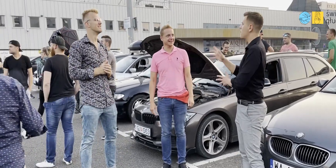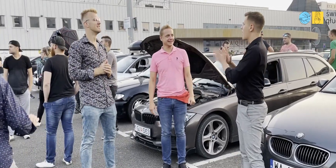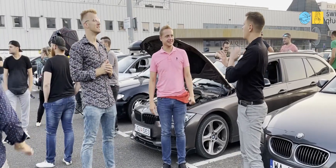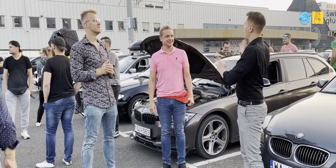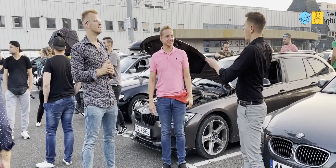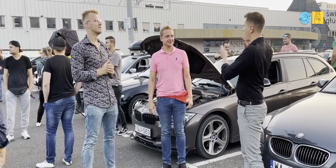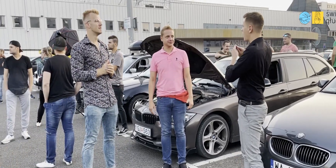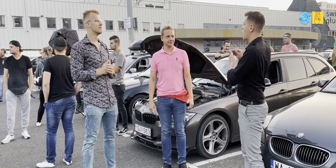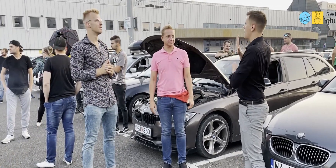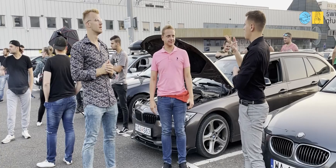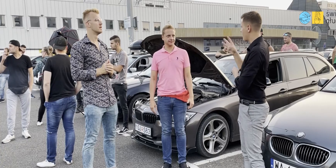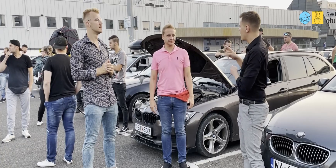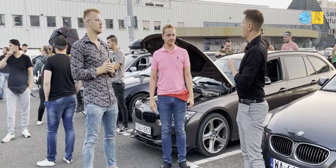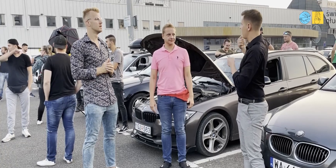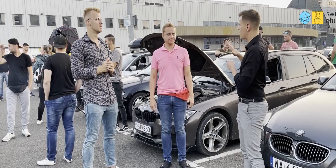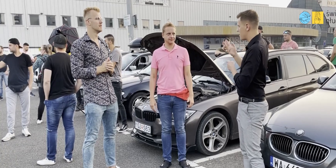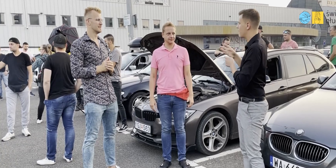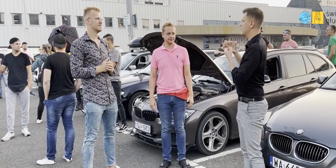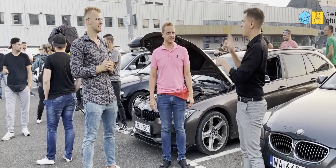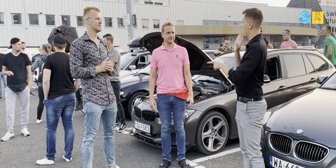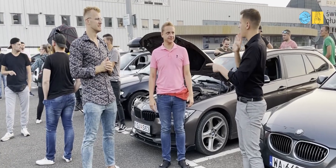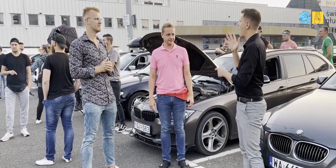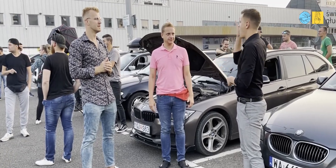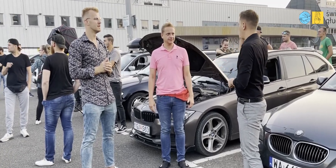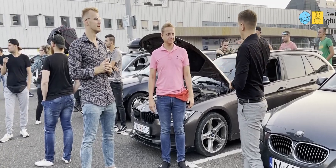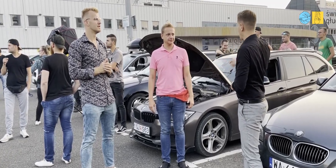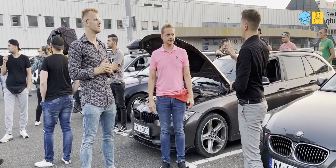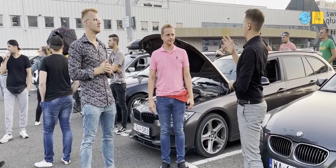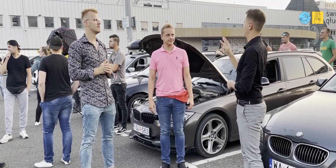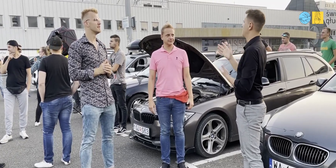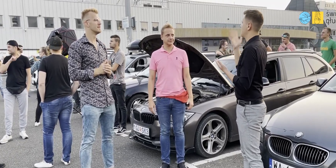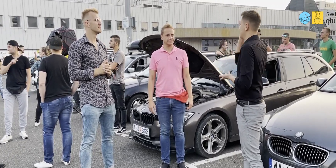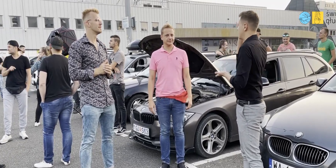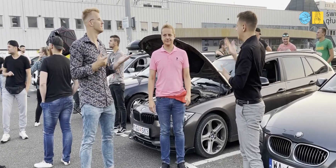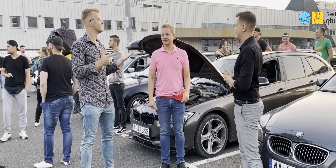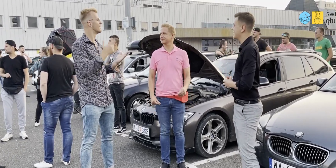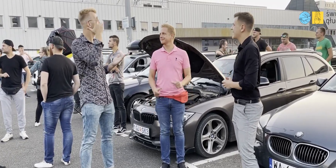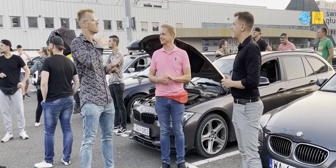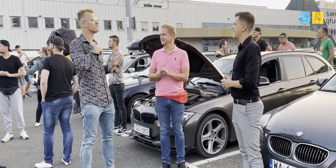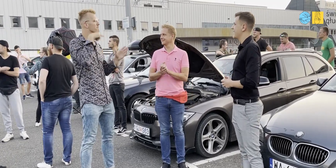[K] You said that you had a BMW in the past, tell me why BMW?